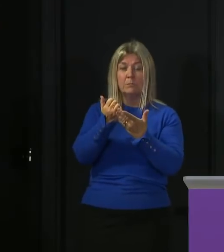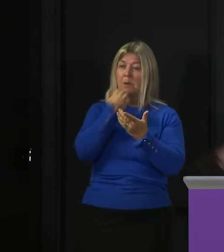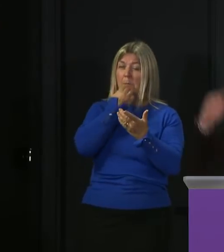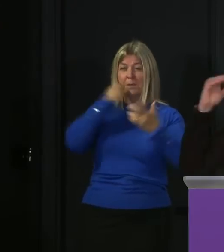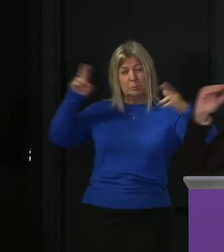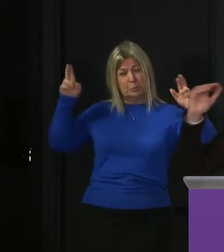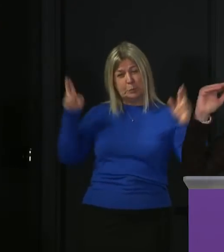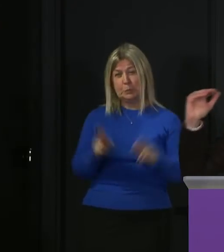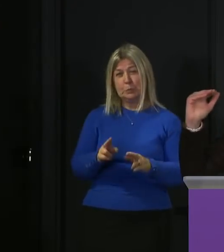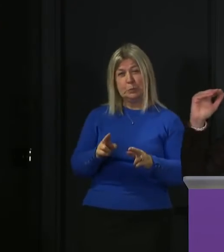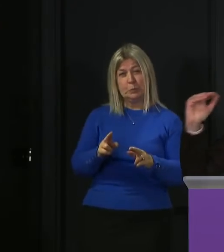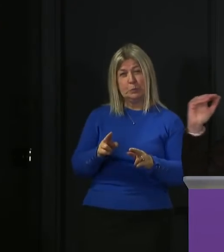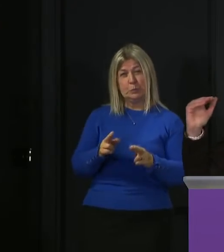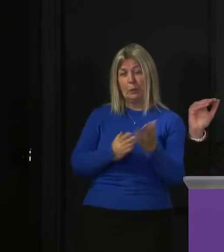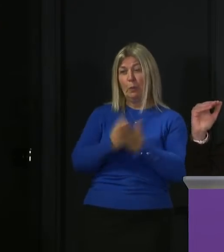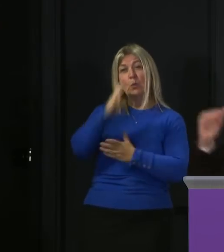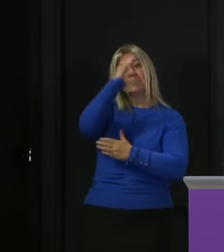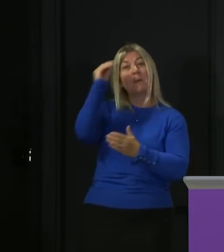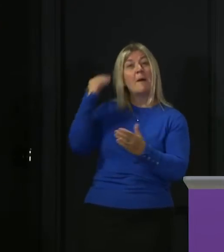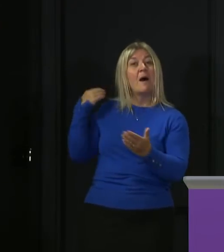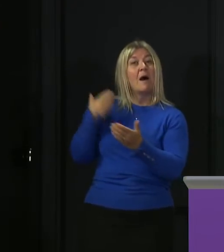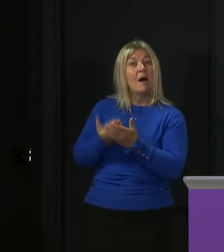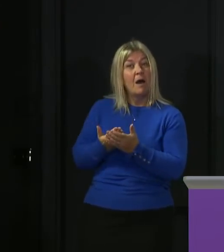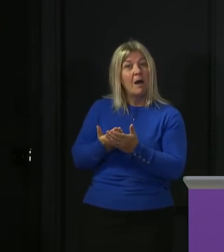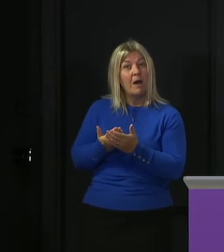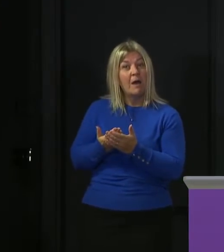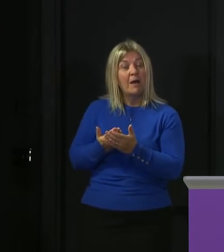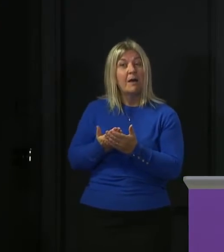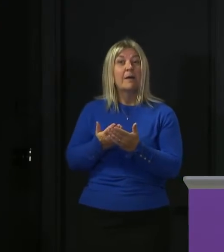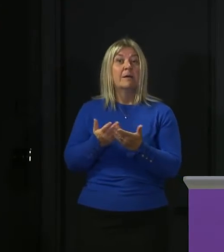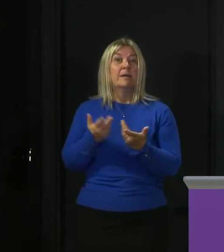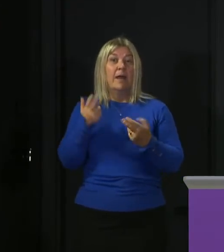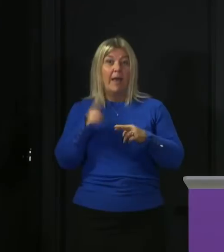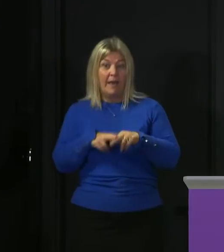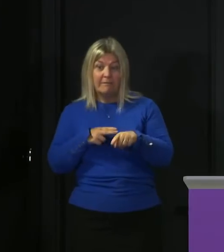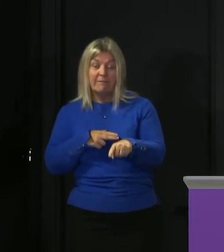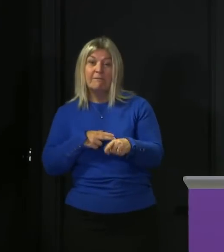on much higher levels of transmission, we'd be in a much, much more difficult position